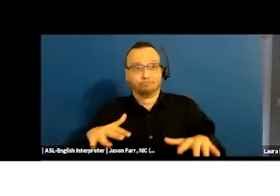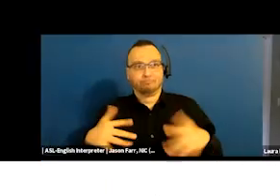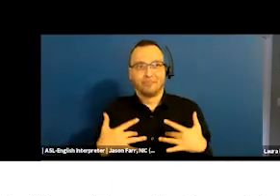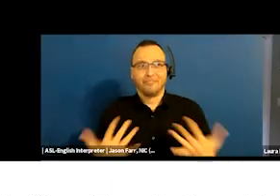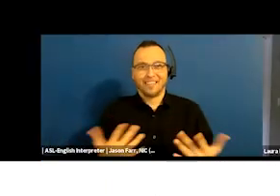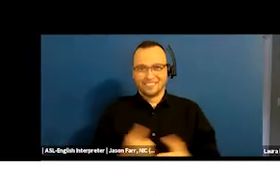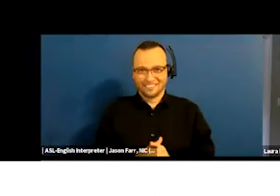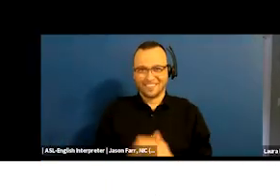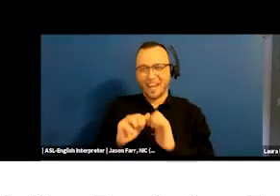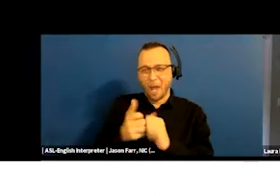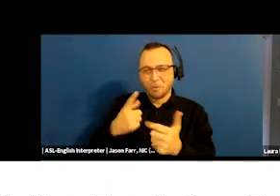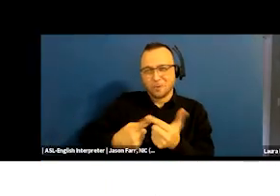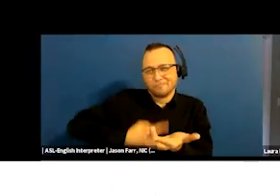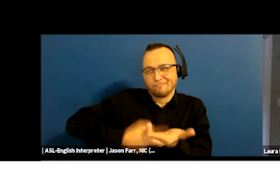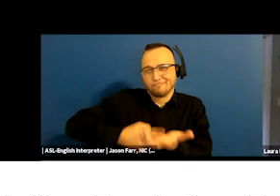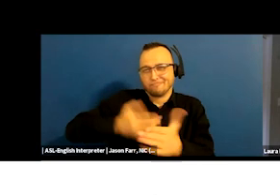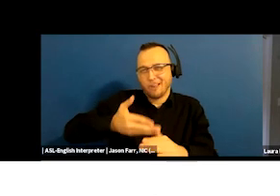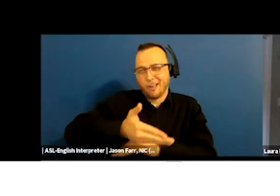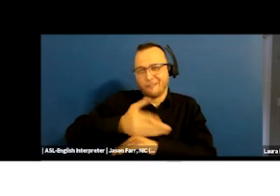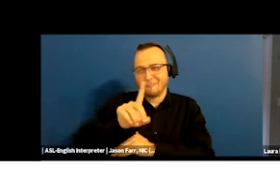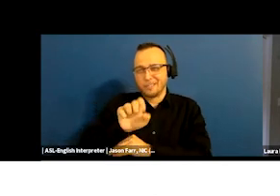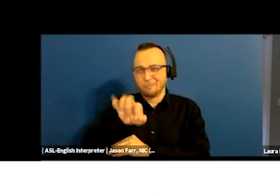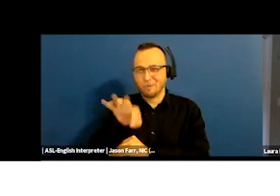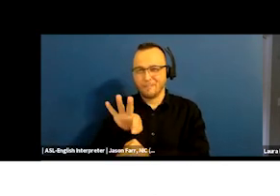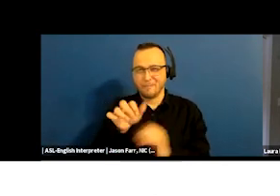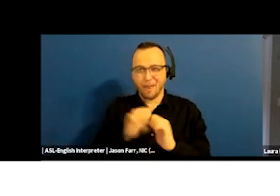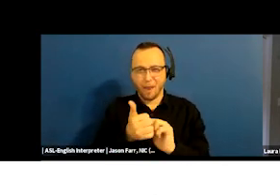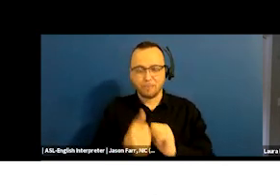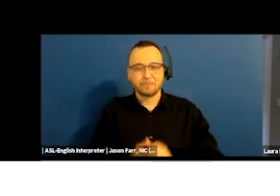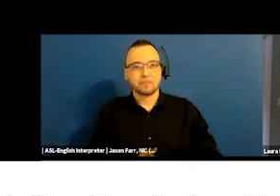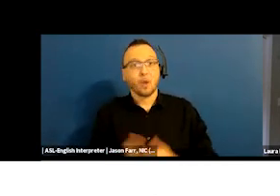And with that, I'm gonna turn it over to Laura